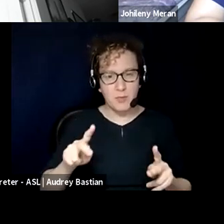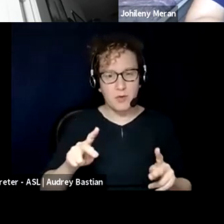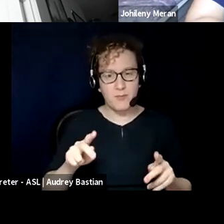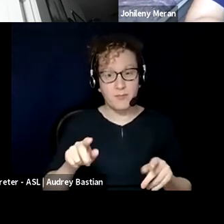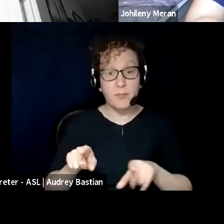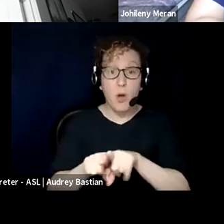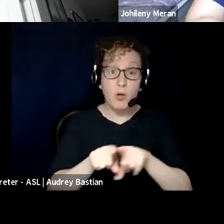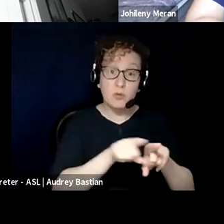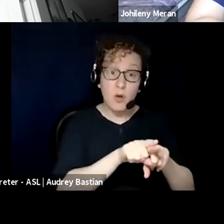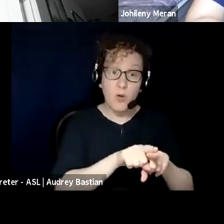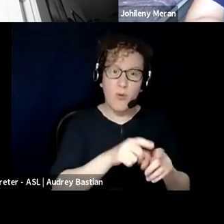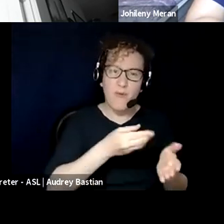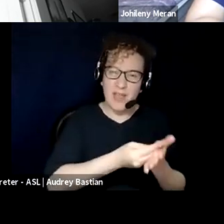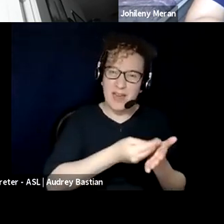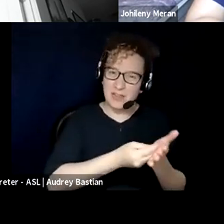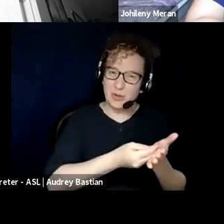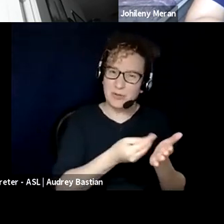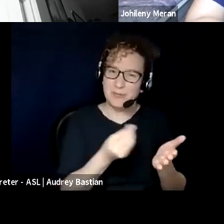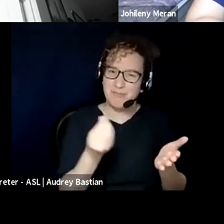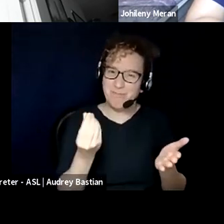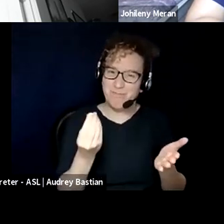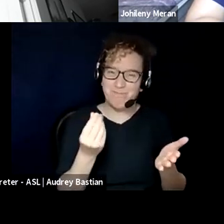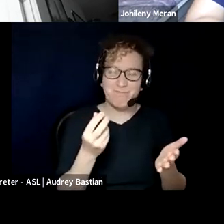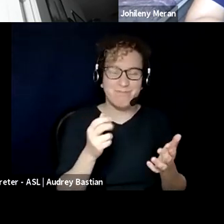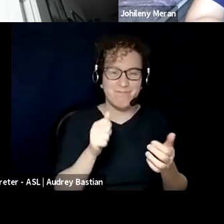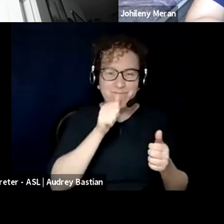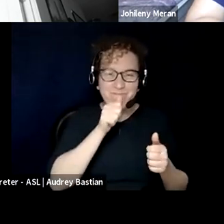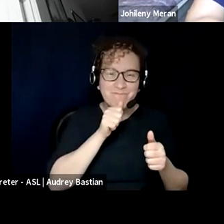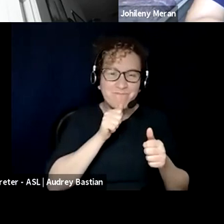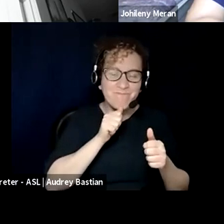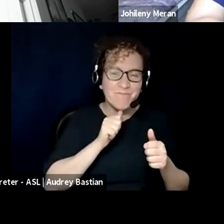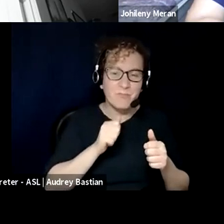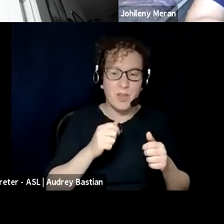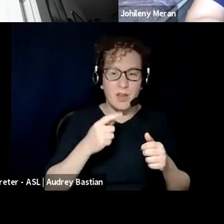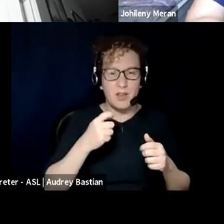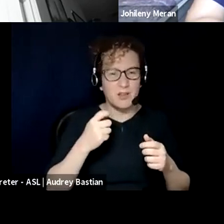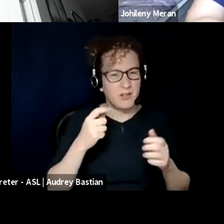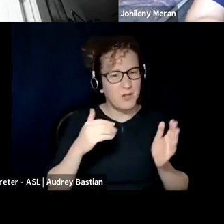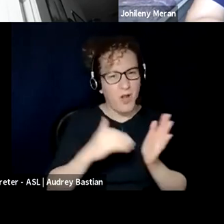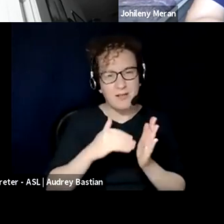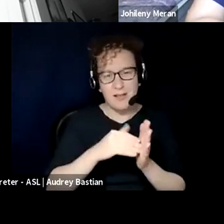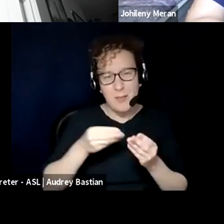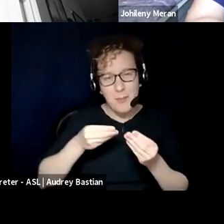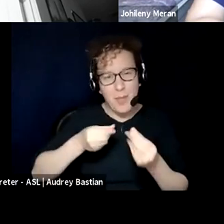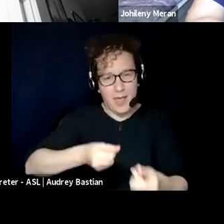be financially very rough just because you are constantly paying for travel. I was brought